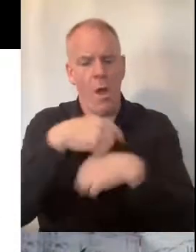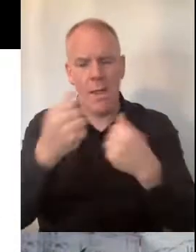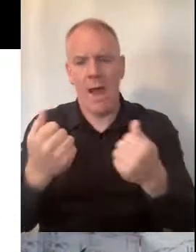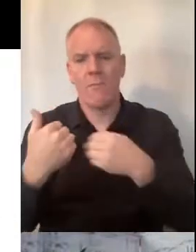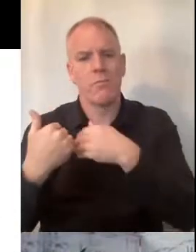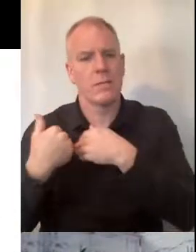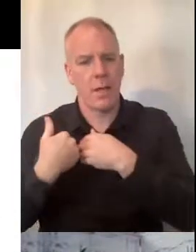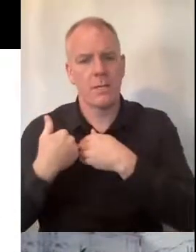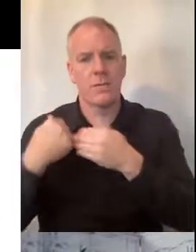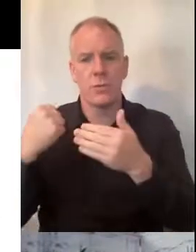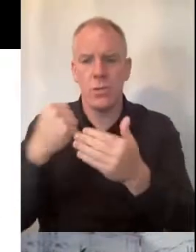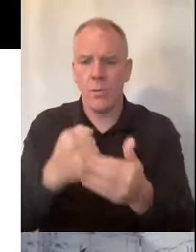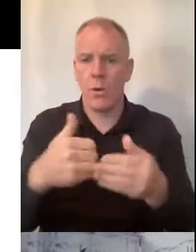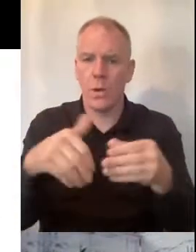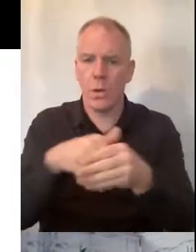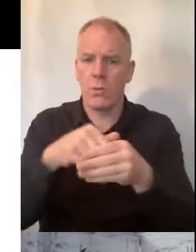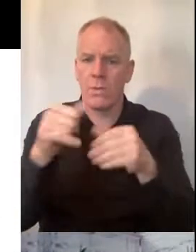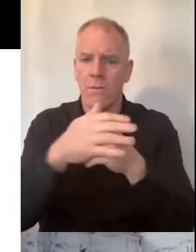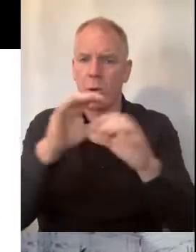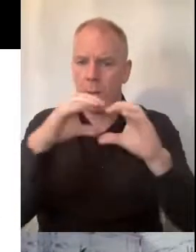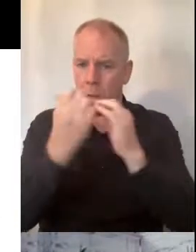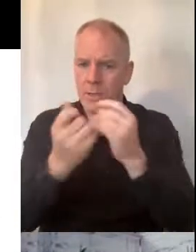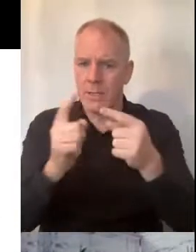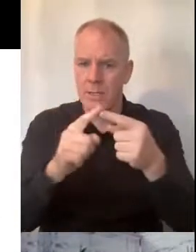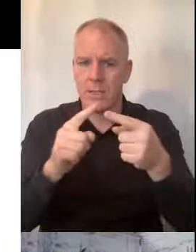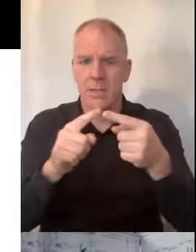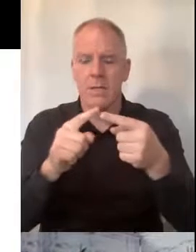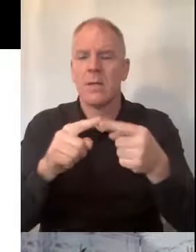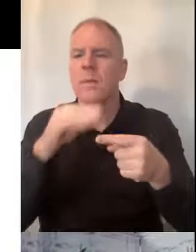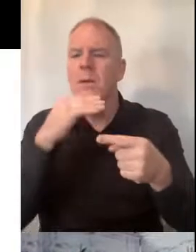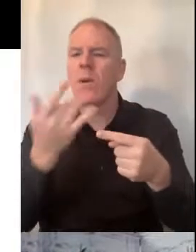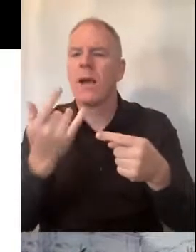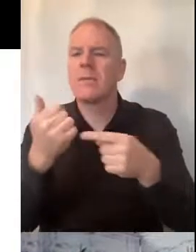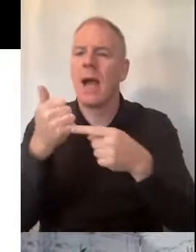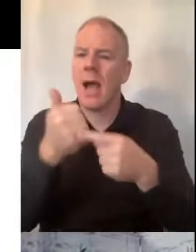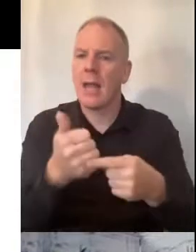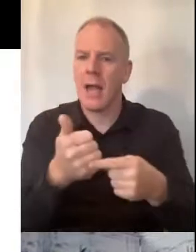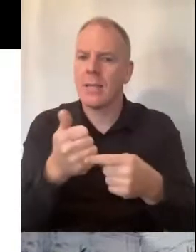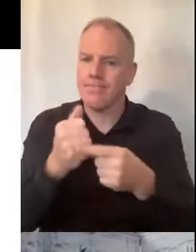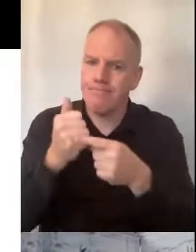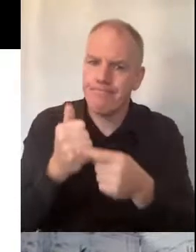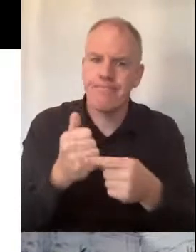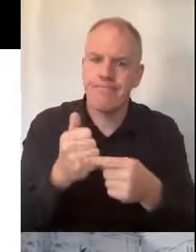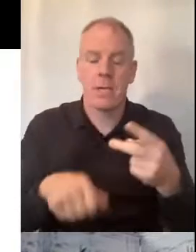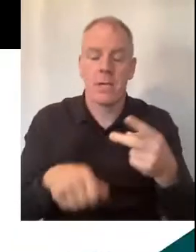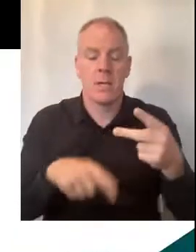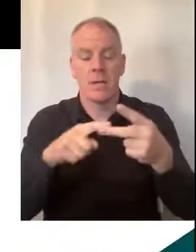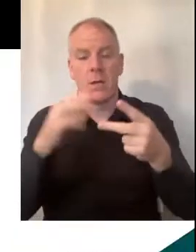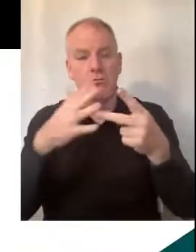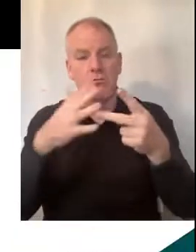supporting inclusion in our communities. This often means being an ally and accomplice recognized the barriers of others,